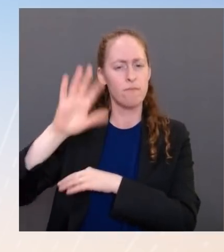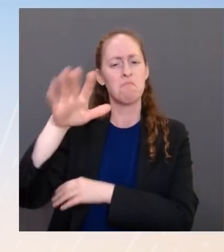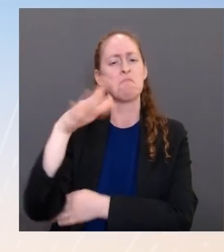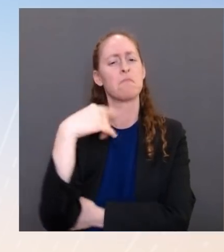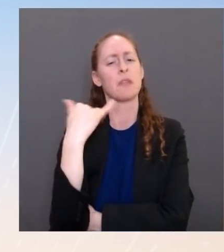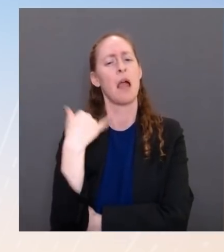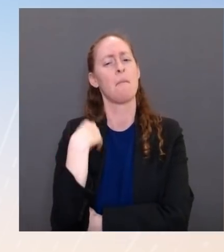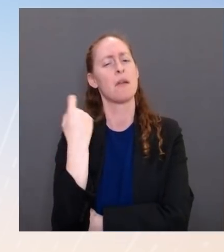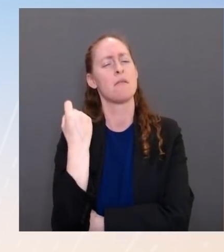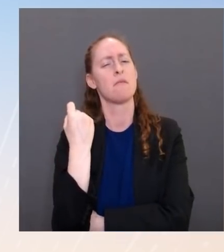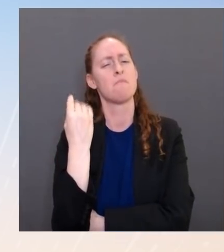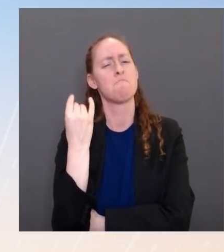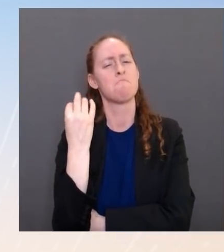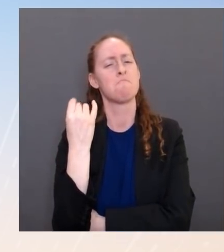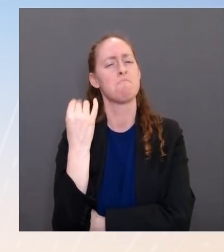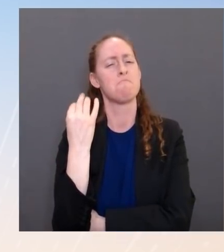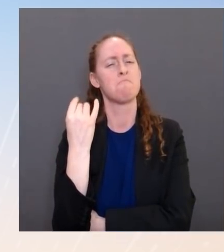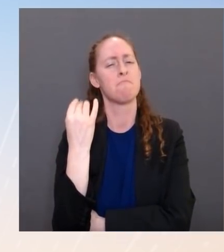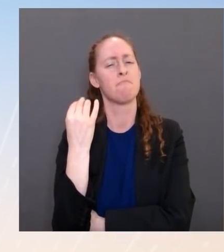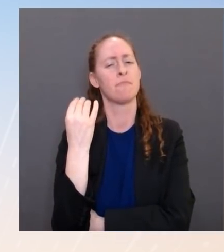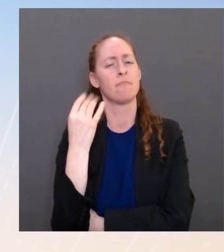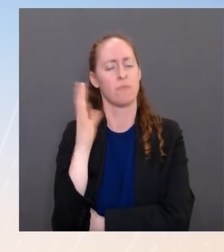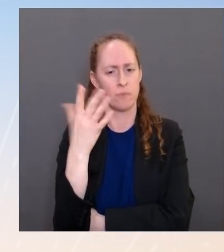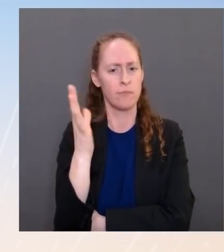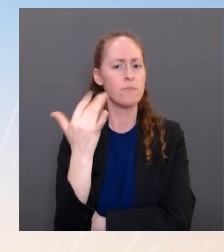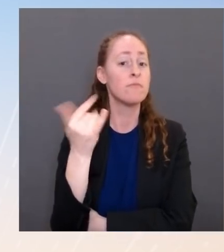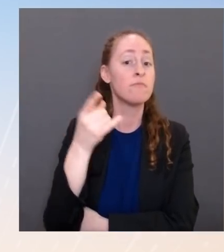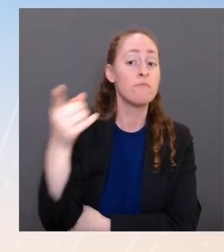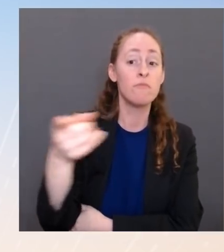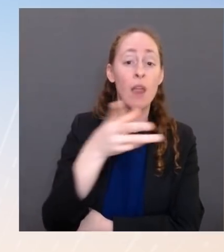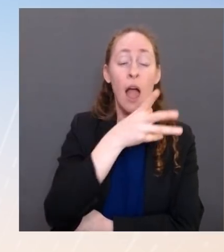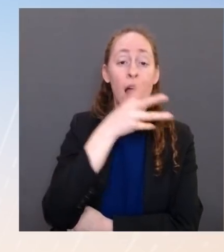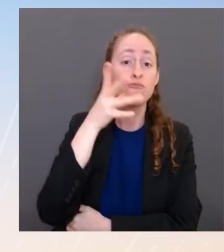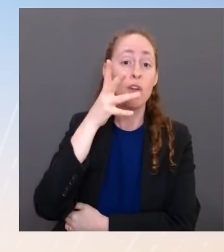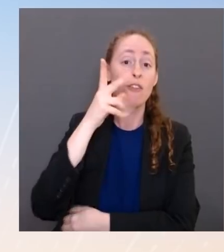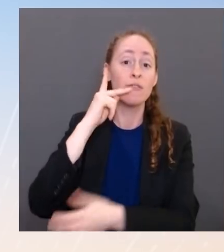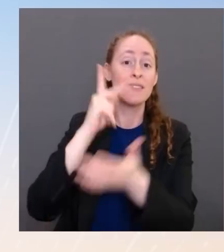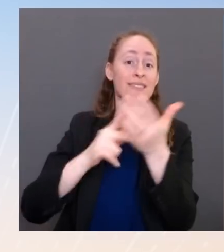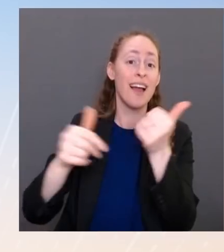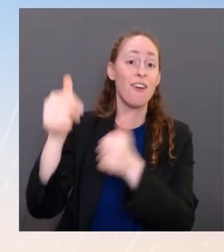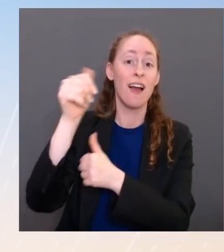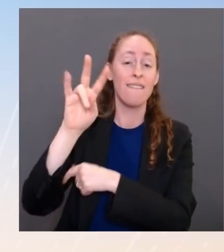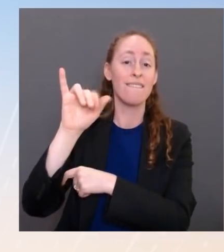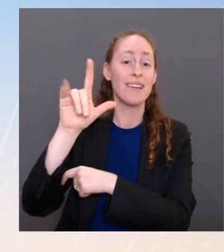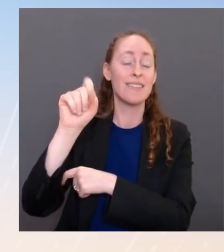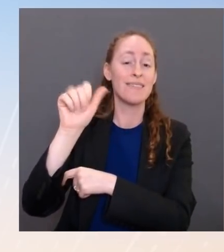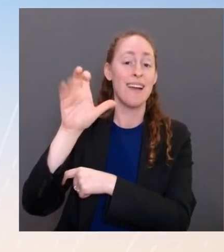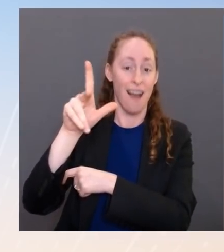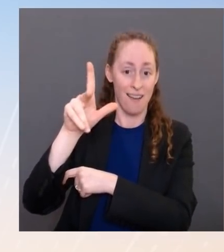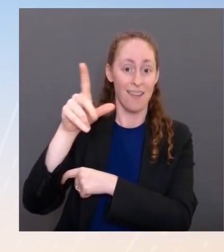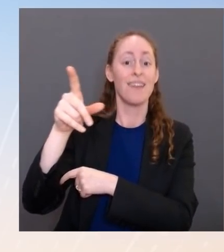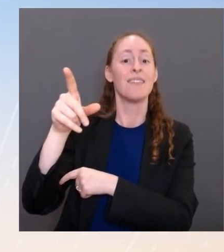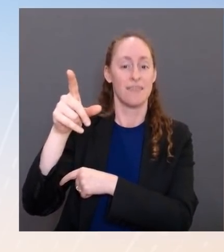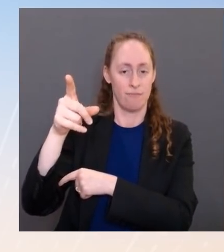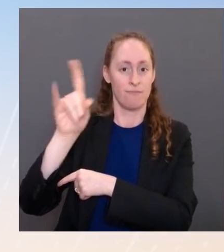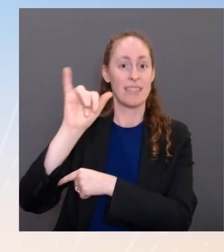Ms. Psaki: Yeah. The Press: He called out Tyson Foods -- Ms. Psaki: Yeah. The Press: -- people who are profiting. Ms. Psaki: Record profits yesterday. The Press: Right. What's hap- -- across the board,